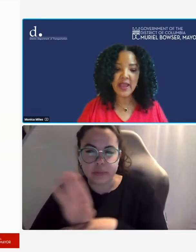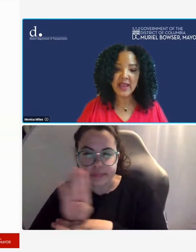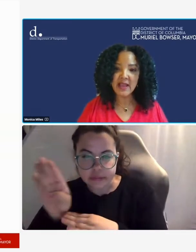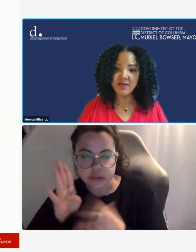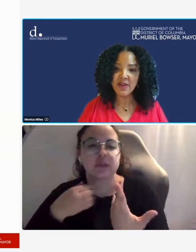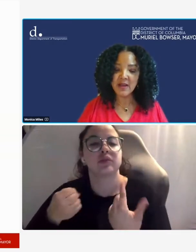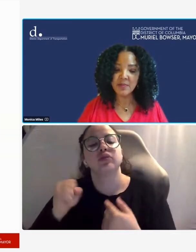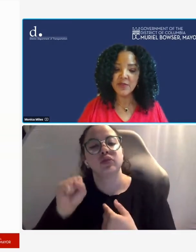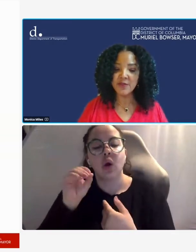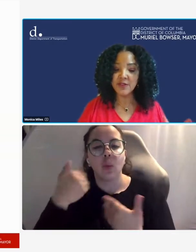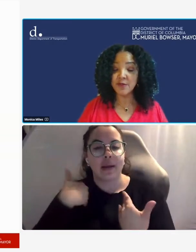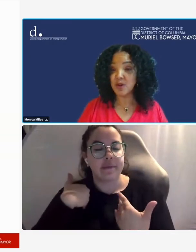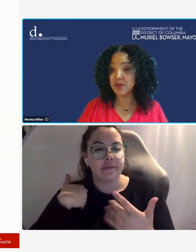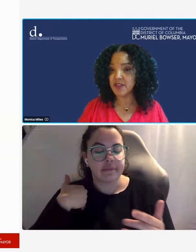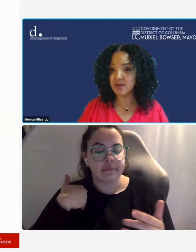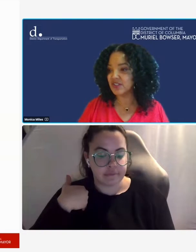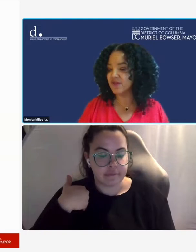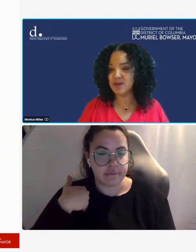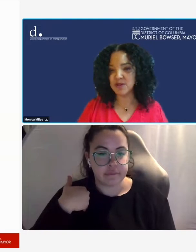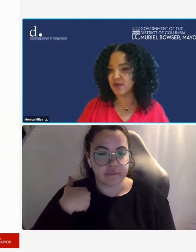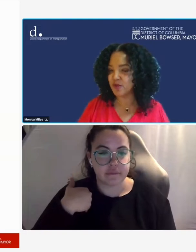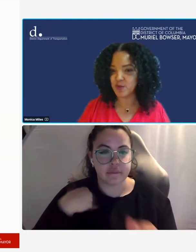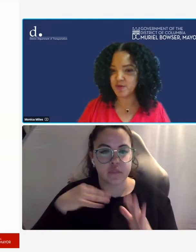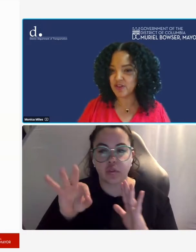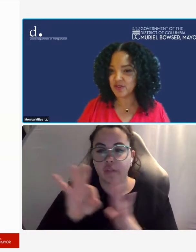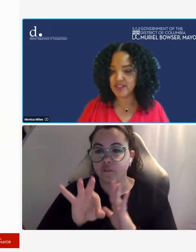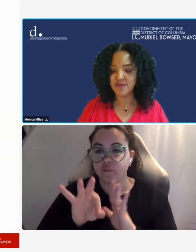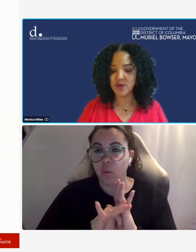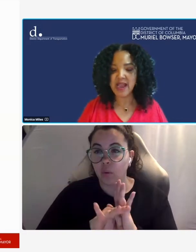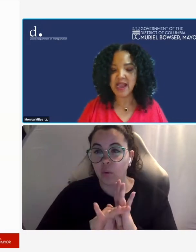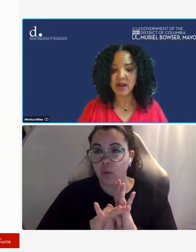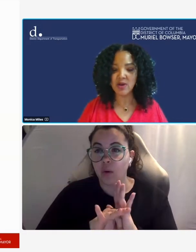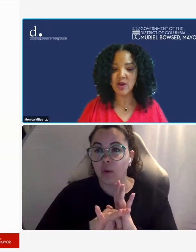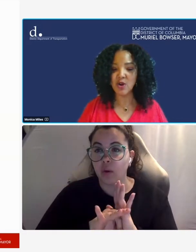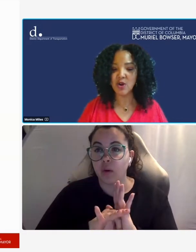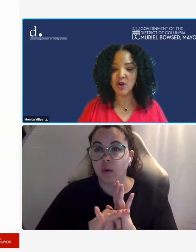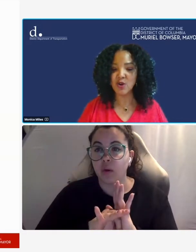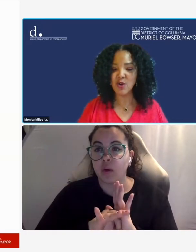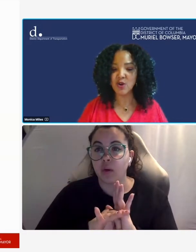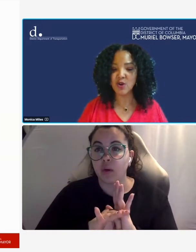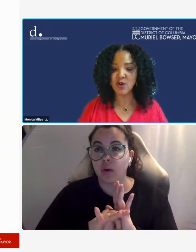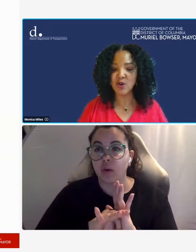have um the the formula there which is the formula we've been using for our overhead rate it's 125